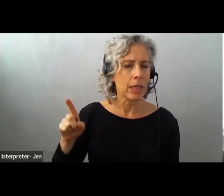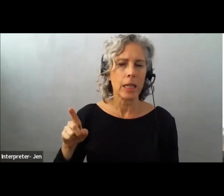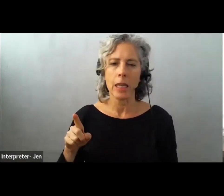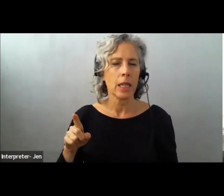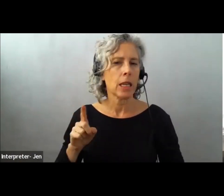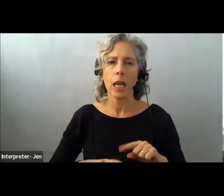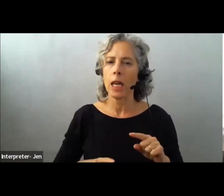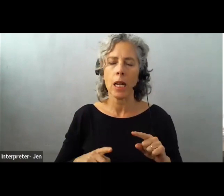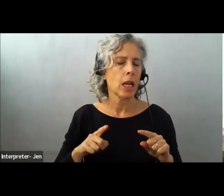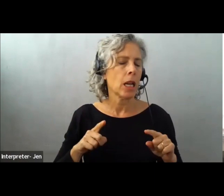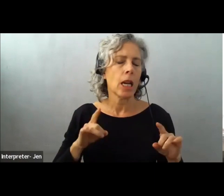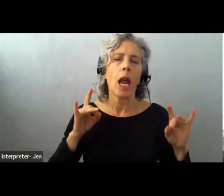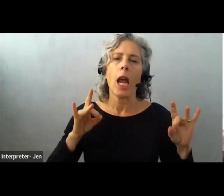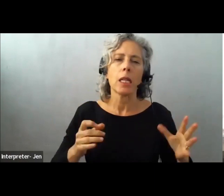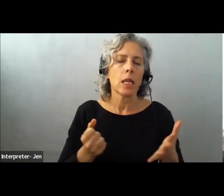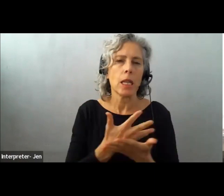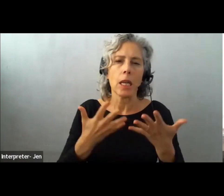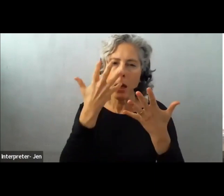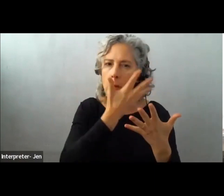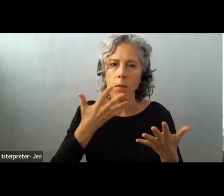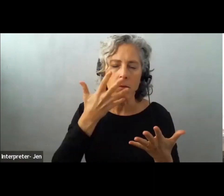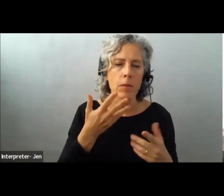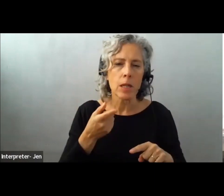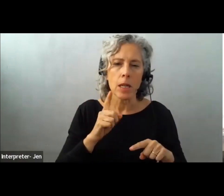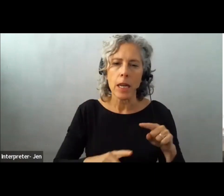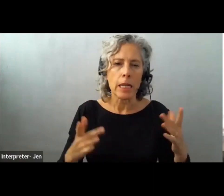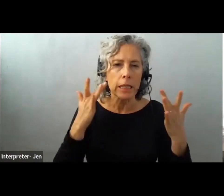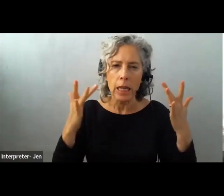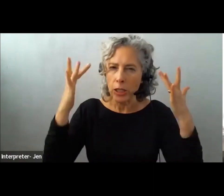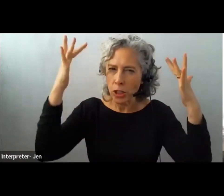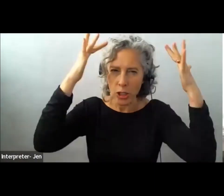his face. He can't stand being touched around his head or face.